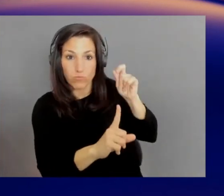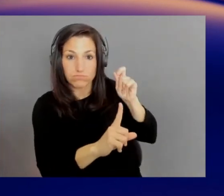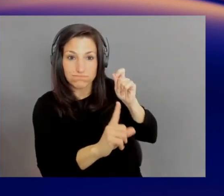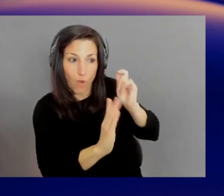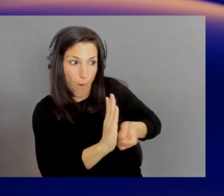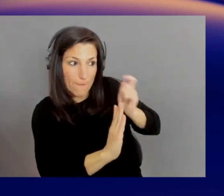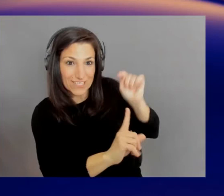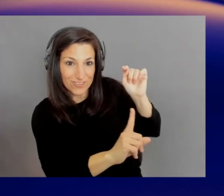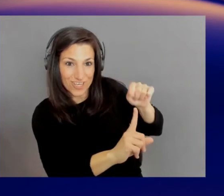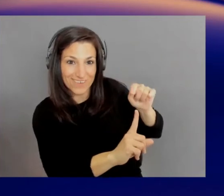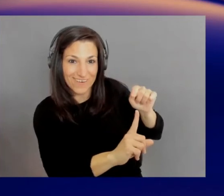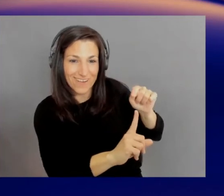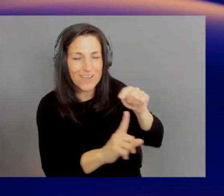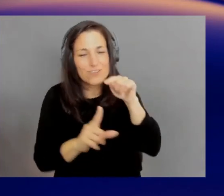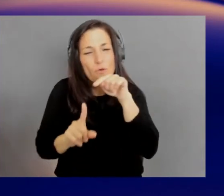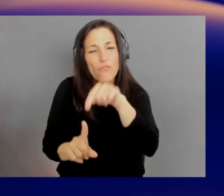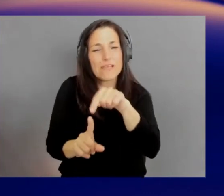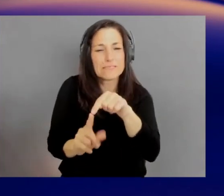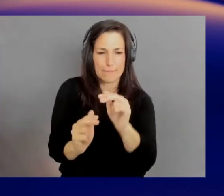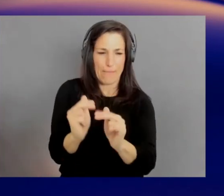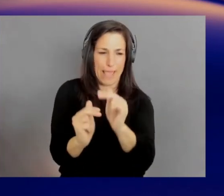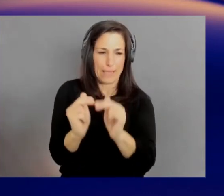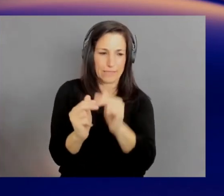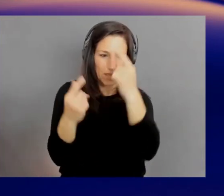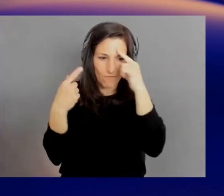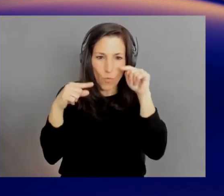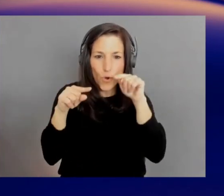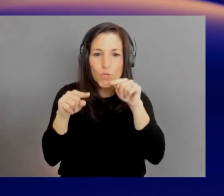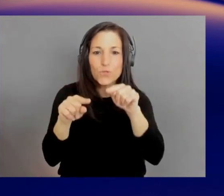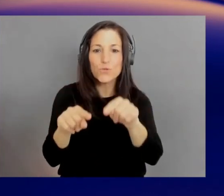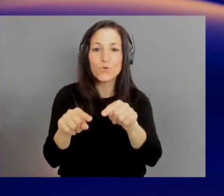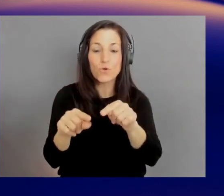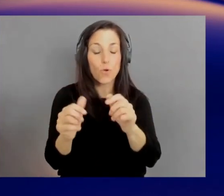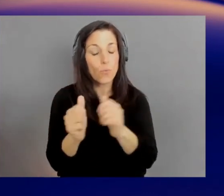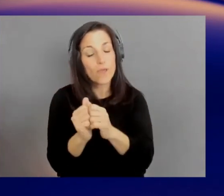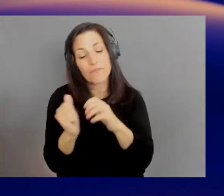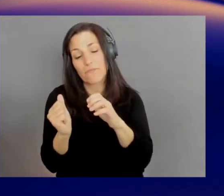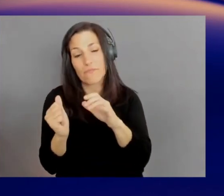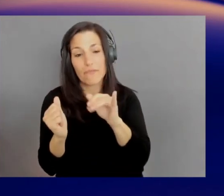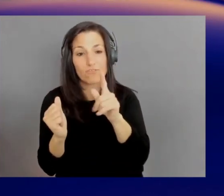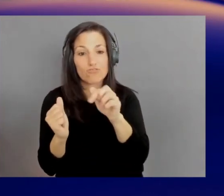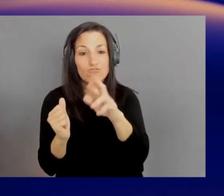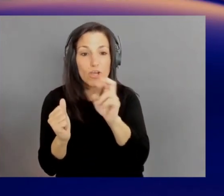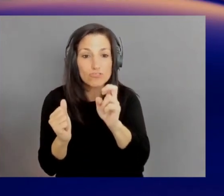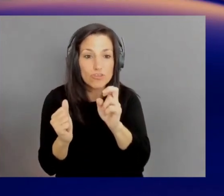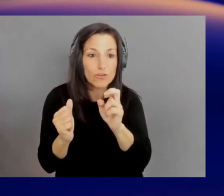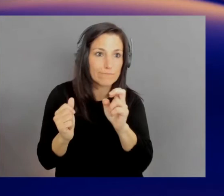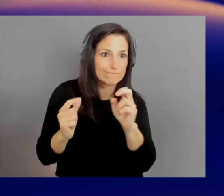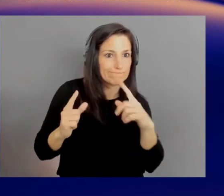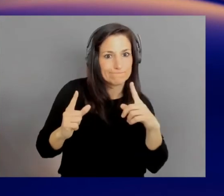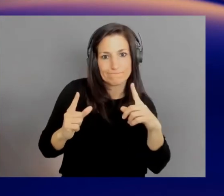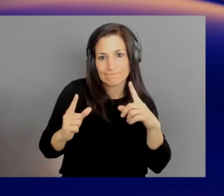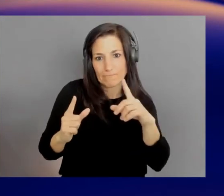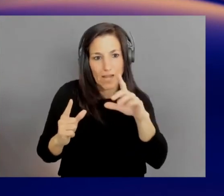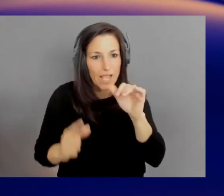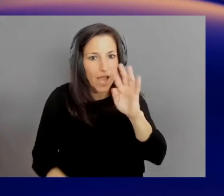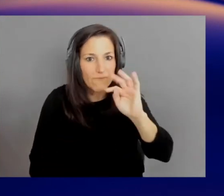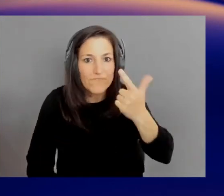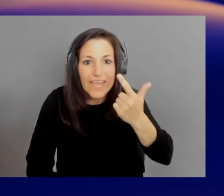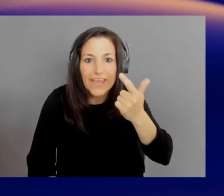building all of that out for you through infrastructure, configuration as code. So I do have a pre-baked one that we'll take a look at.